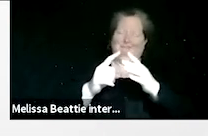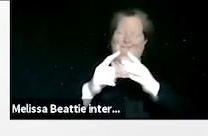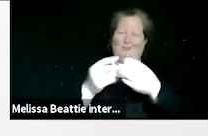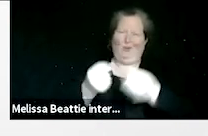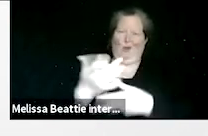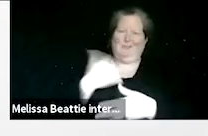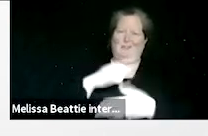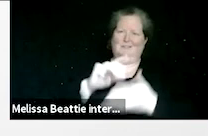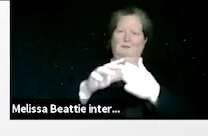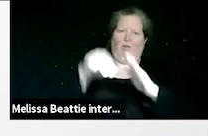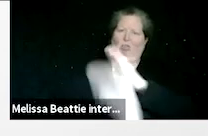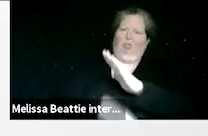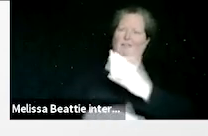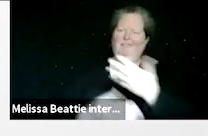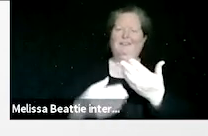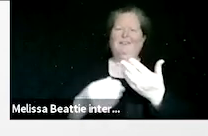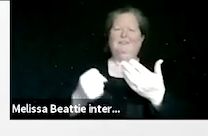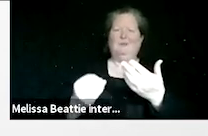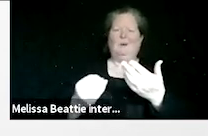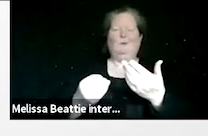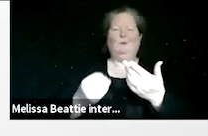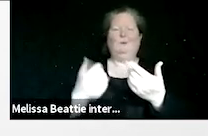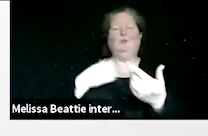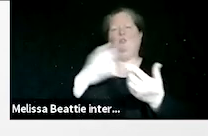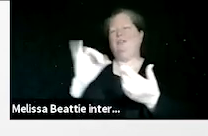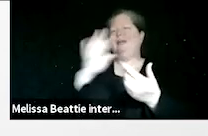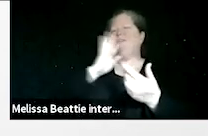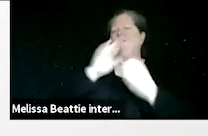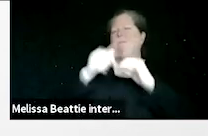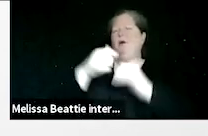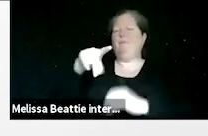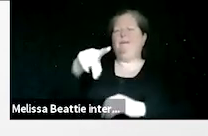Ben Woelk: And so when I talked about the fishing numbers. Um,